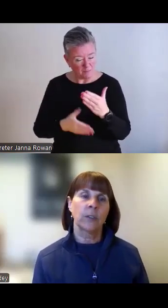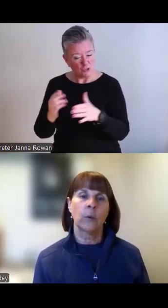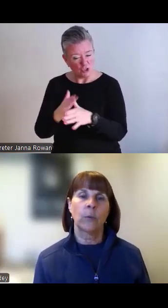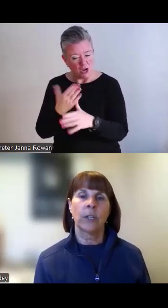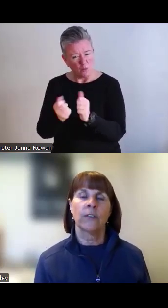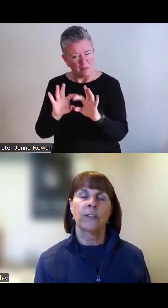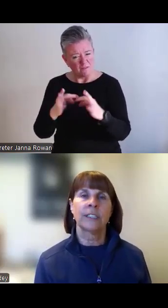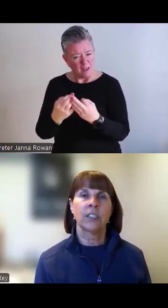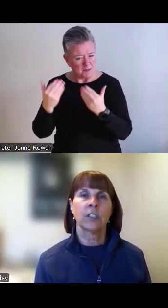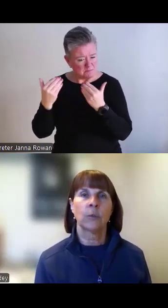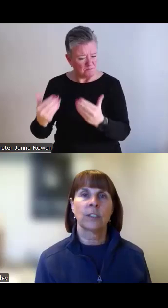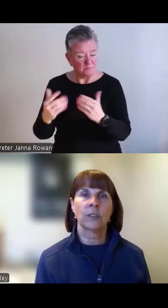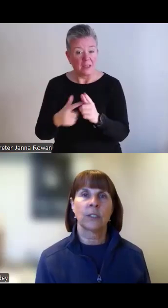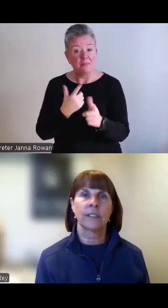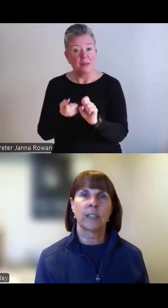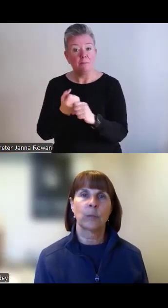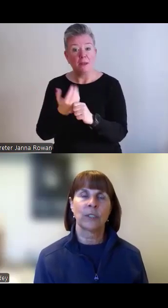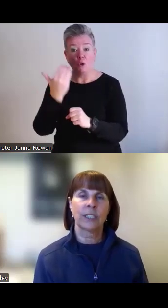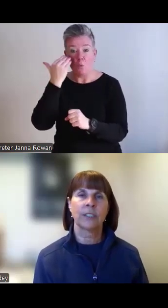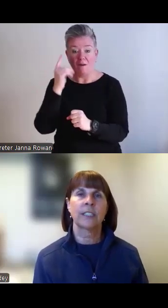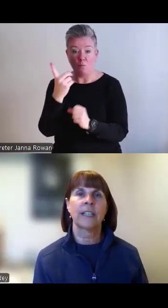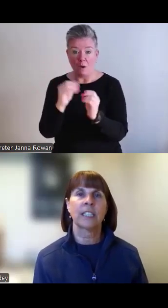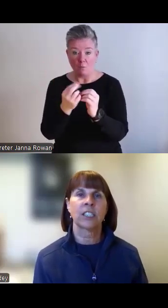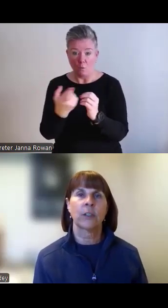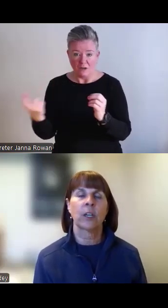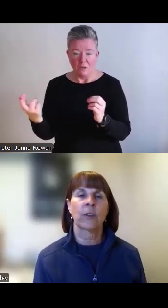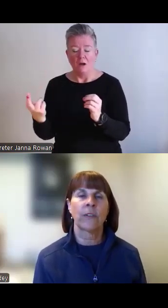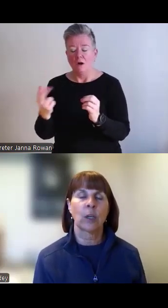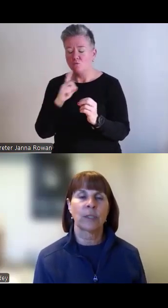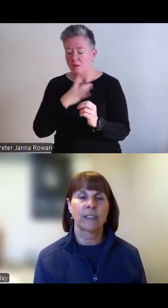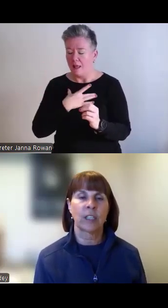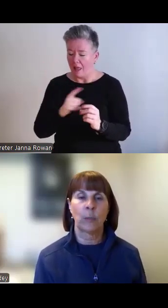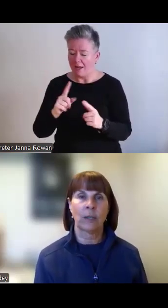to make you aware of an additional resource that I particularly like sharing with families